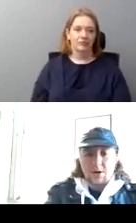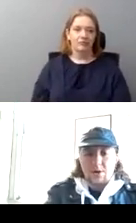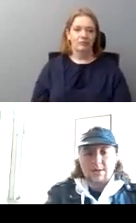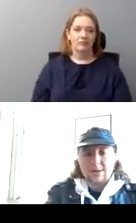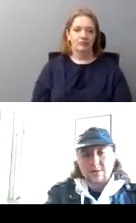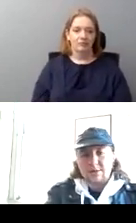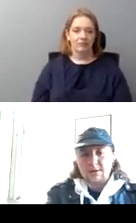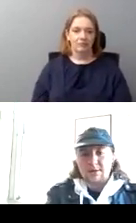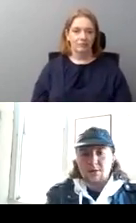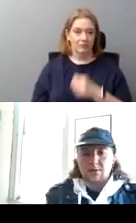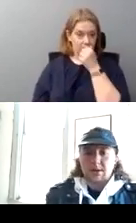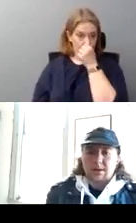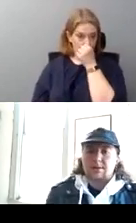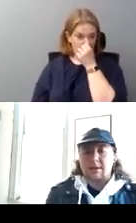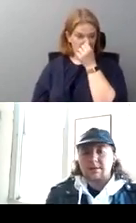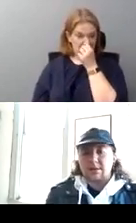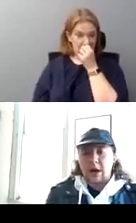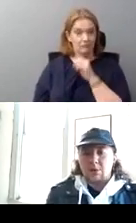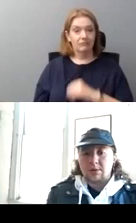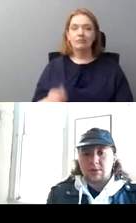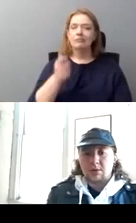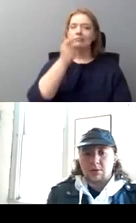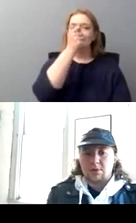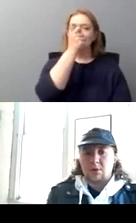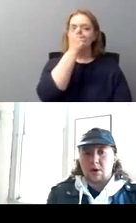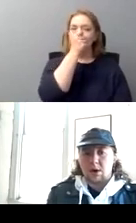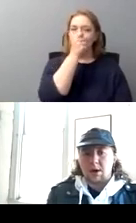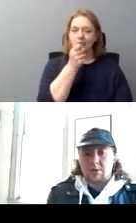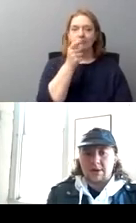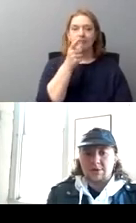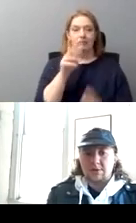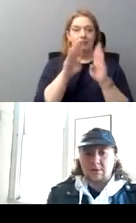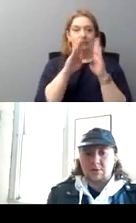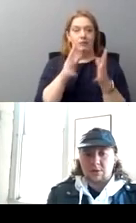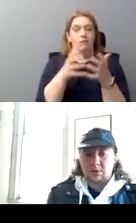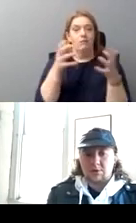What is interesting to note is that this house has gone through a lot of renovations and structural